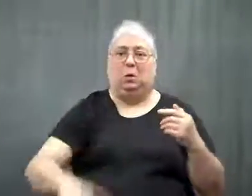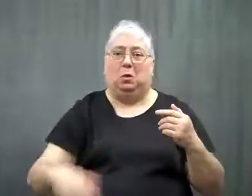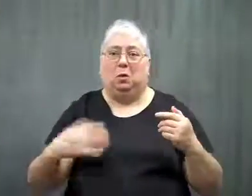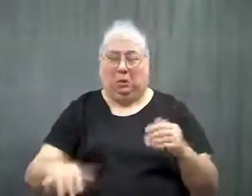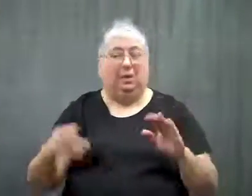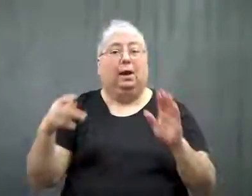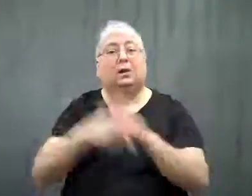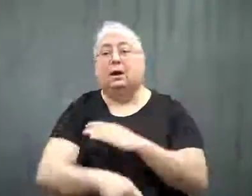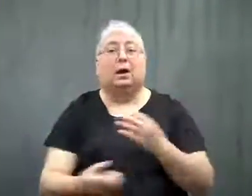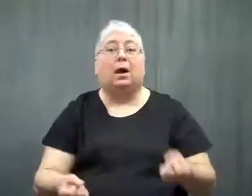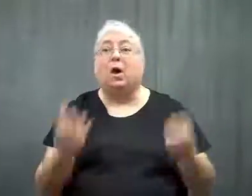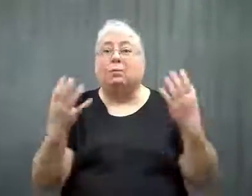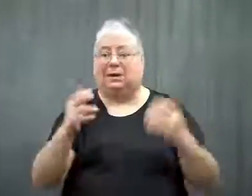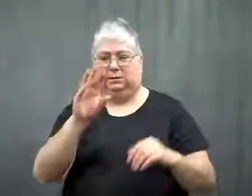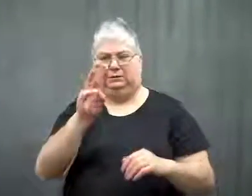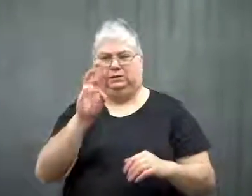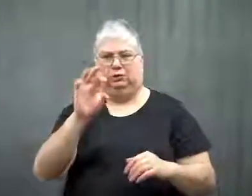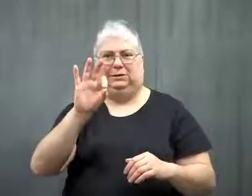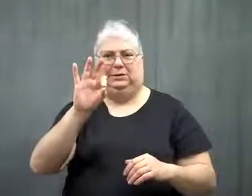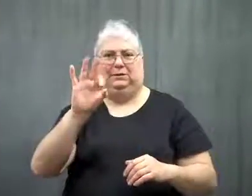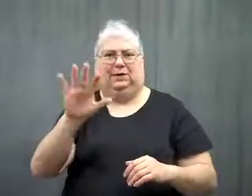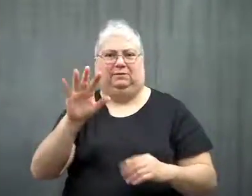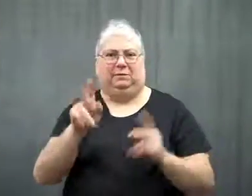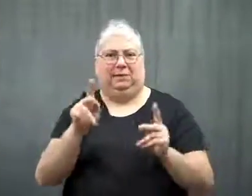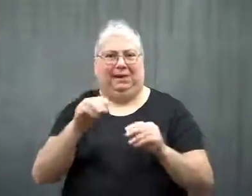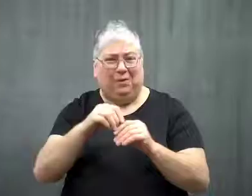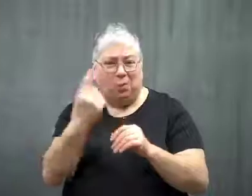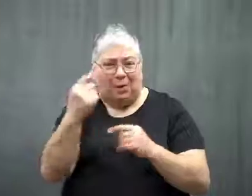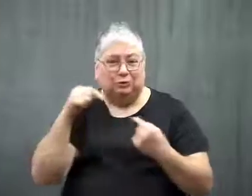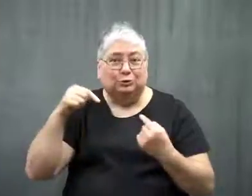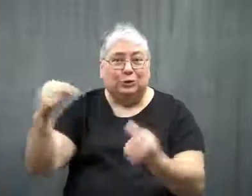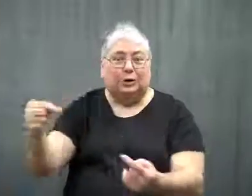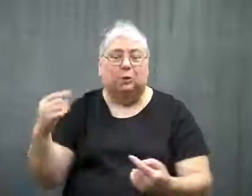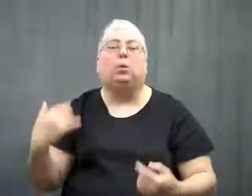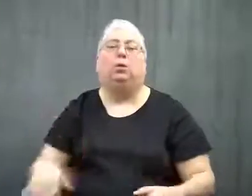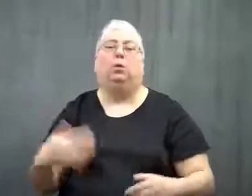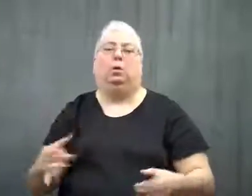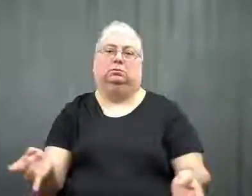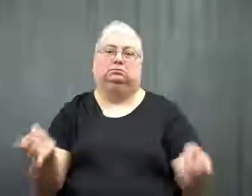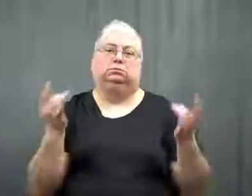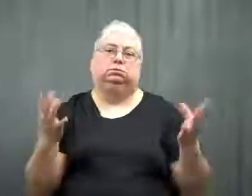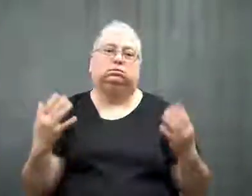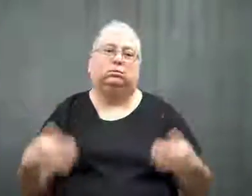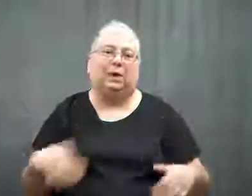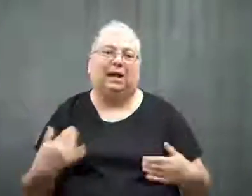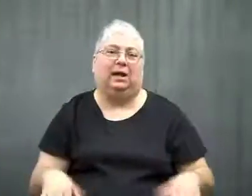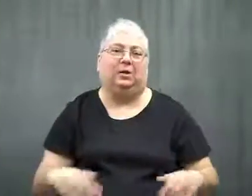That one tornado killed 695 people. That's atrocious.